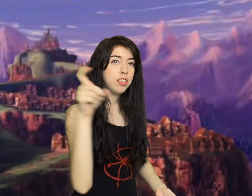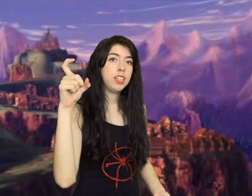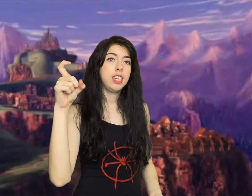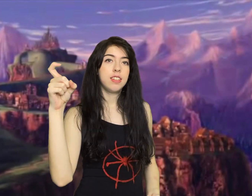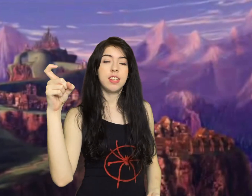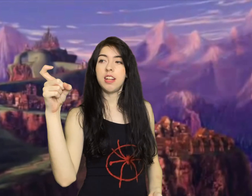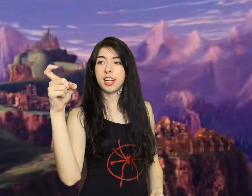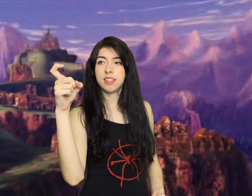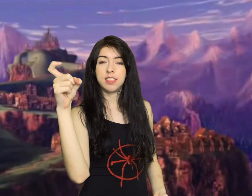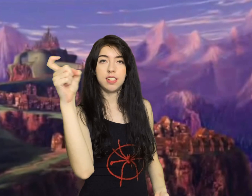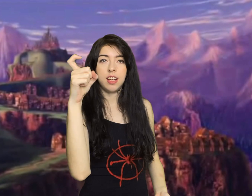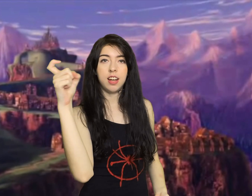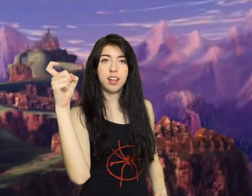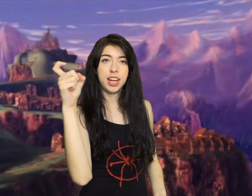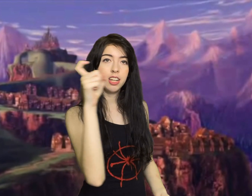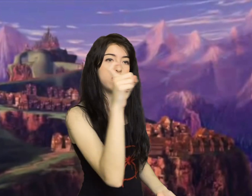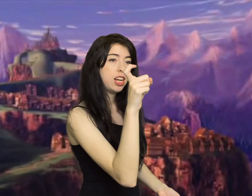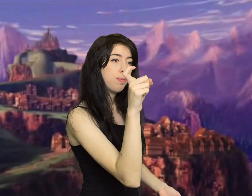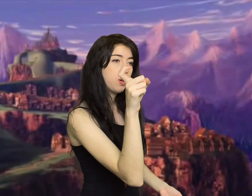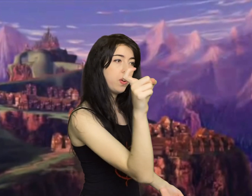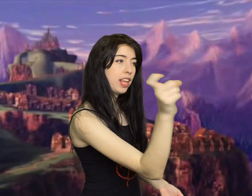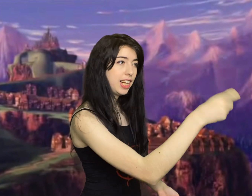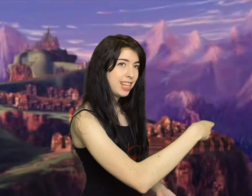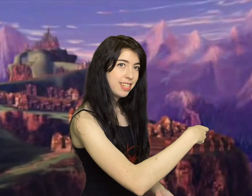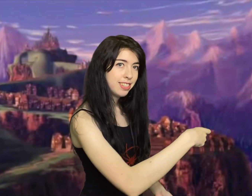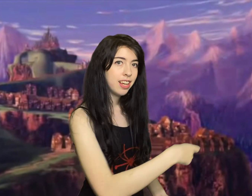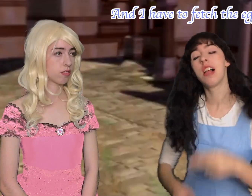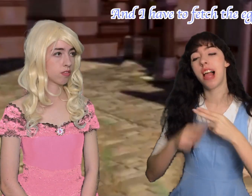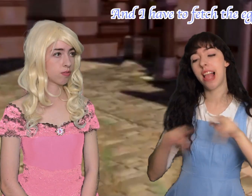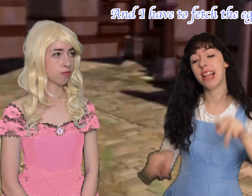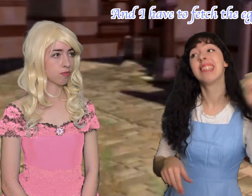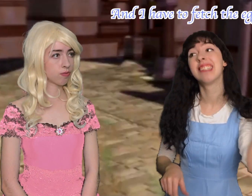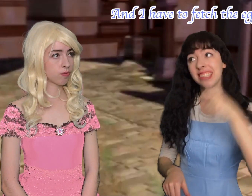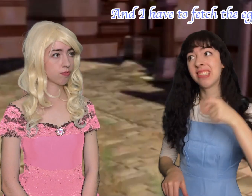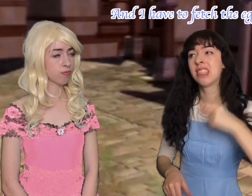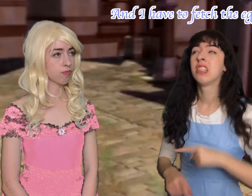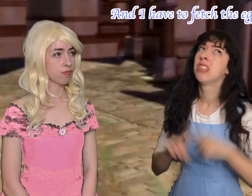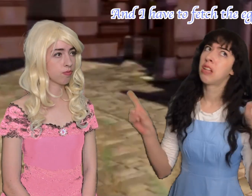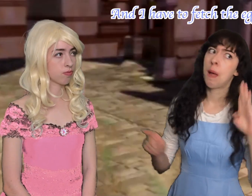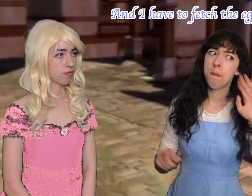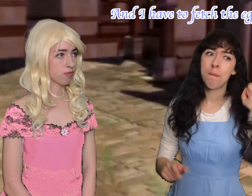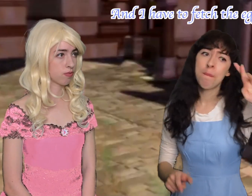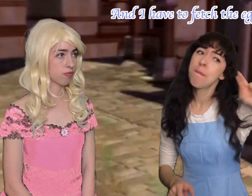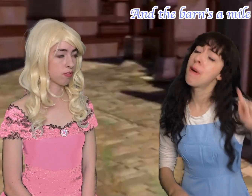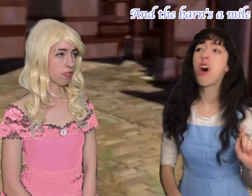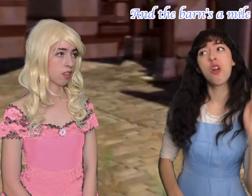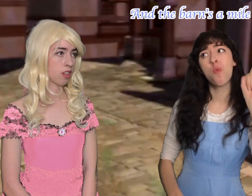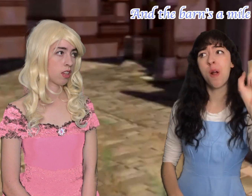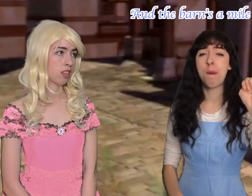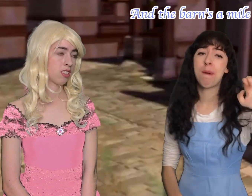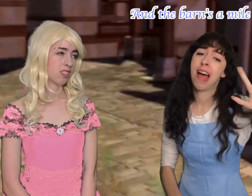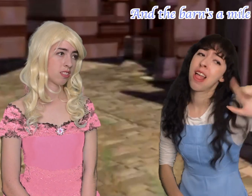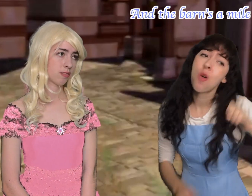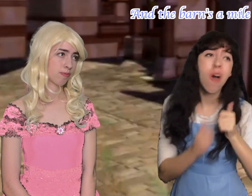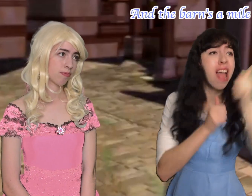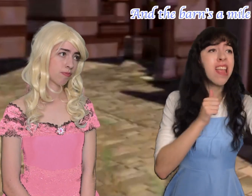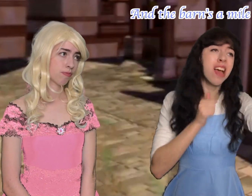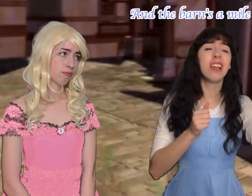NEED is an X uh hand shape going like this. and i have to fetch the eggs myself and the barns a mile away.